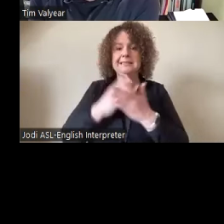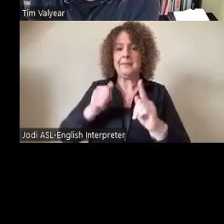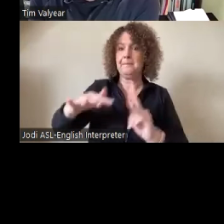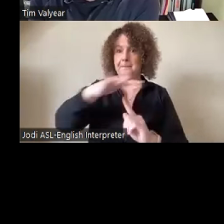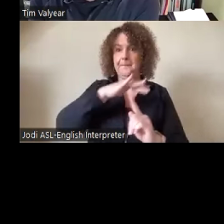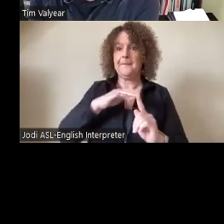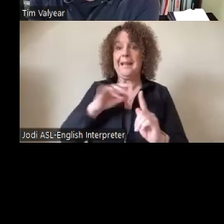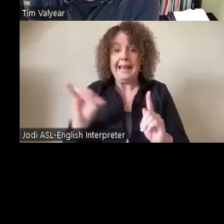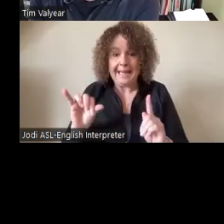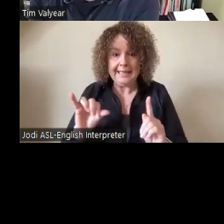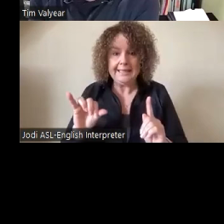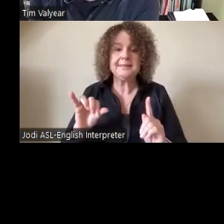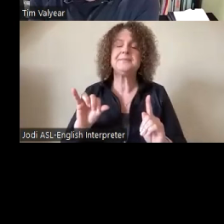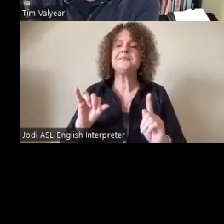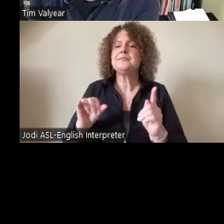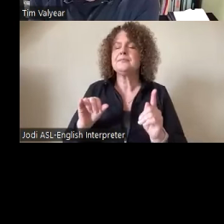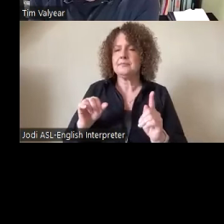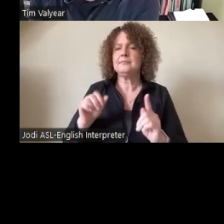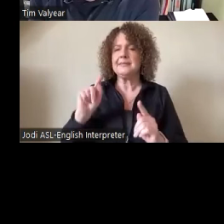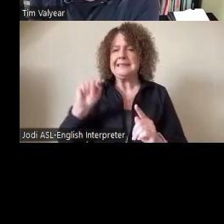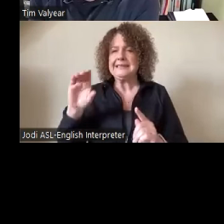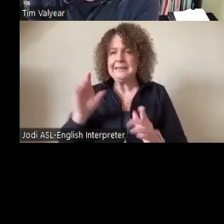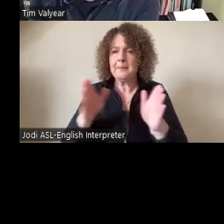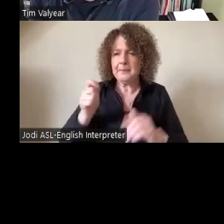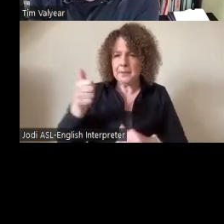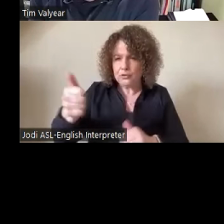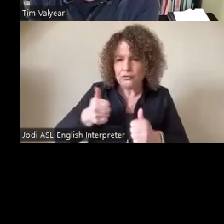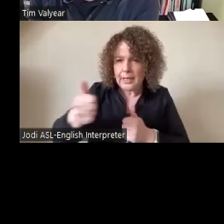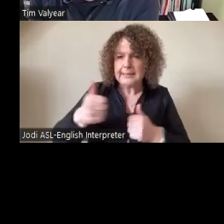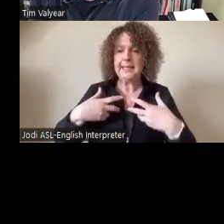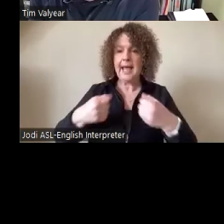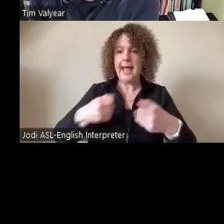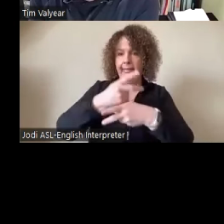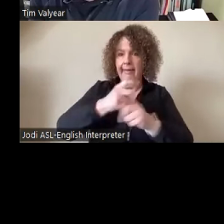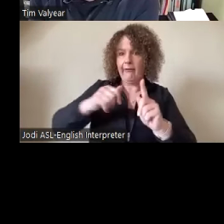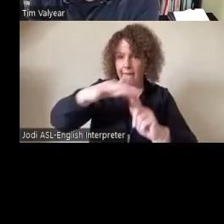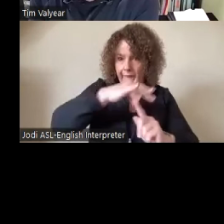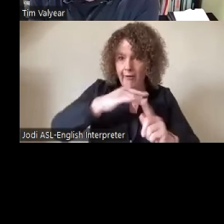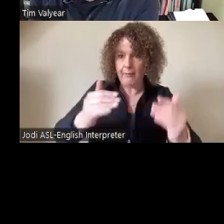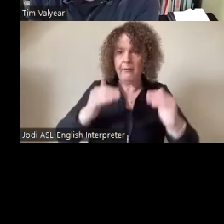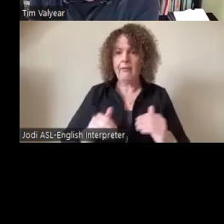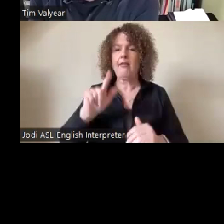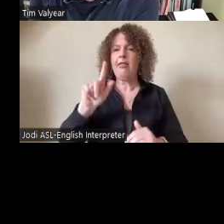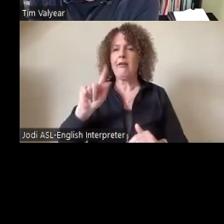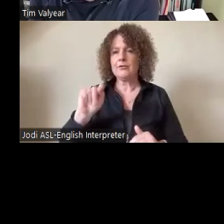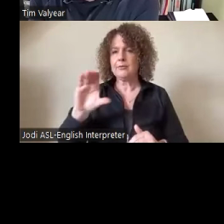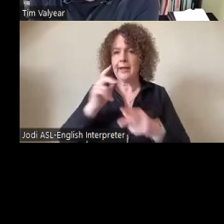mandatory mask requirement for most settings as of